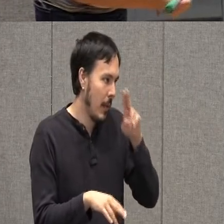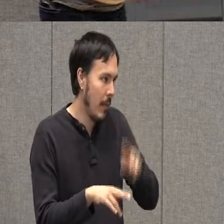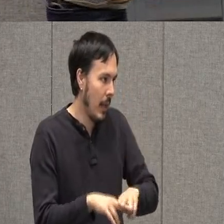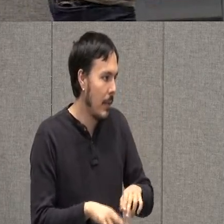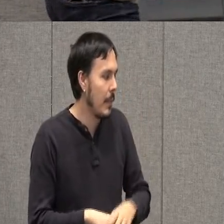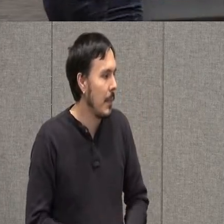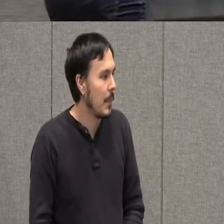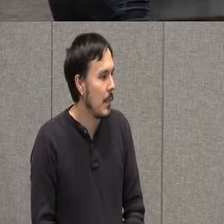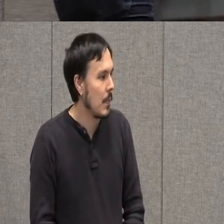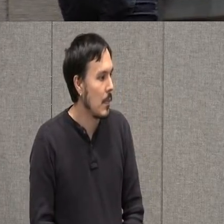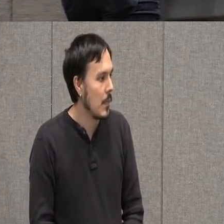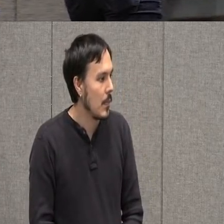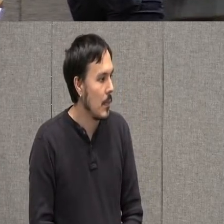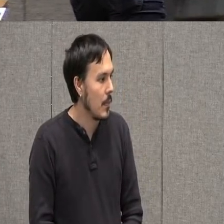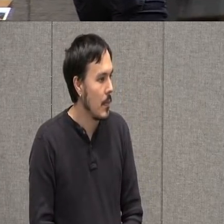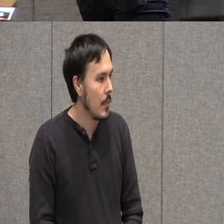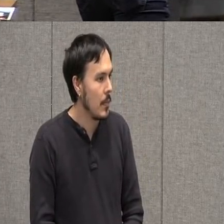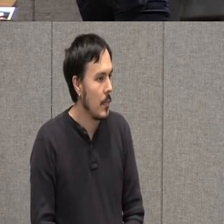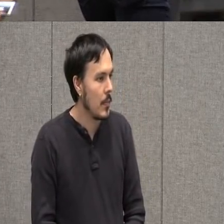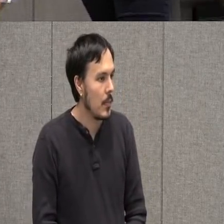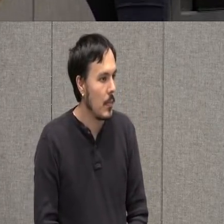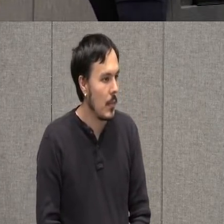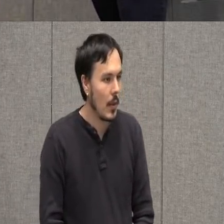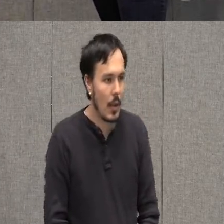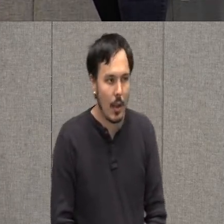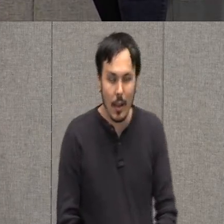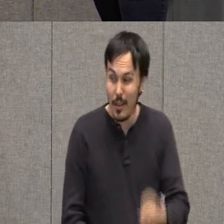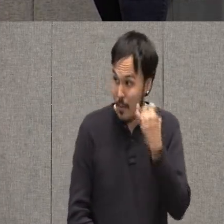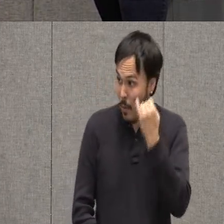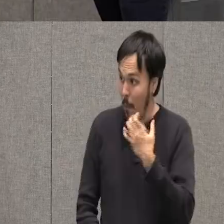Okay, let's see. What if I switched my arms?